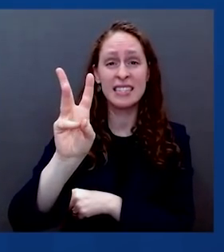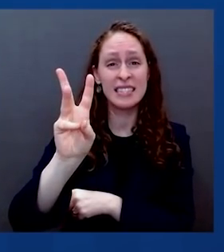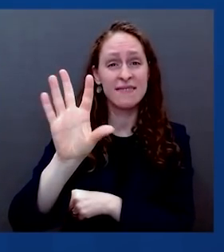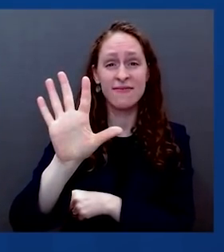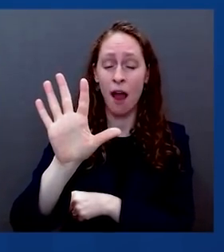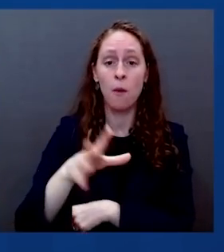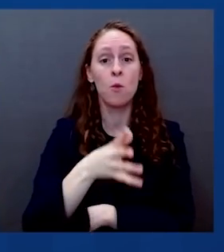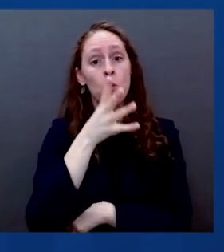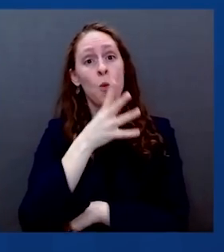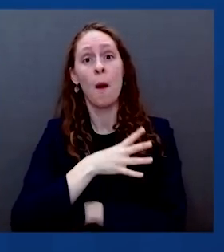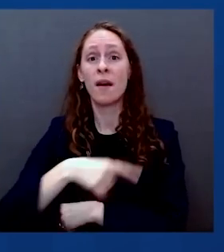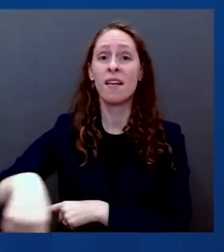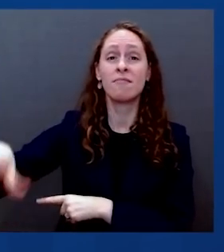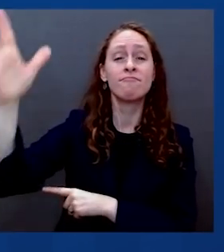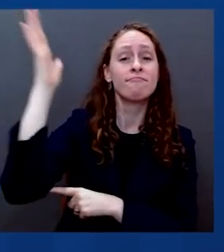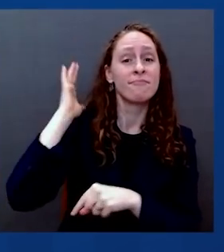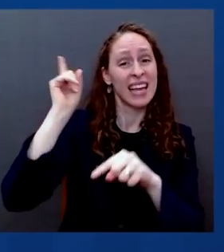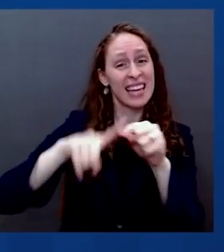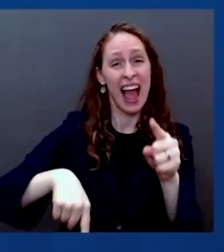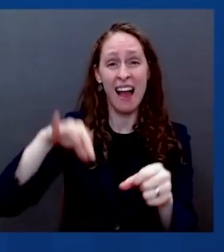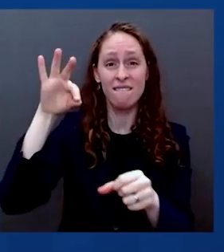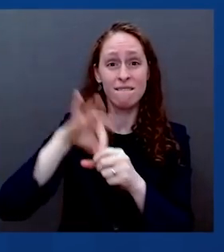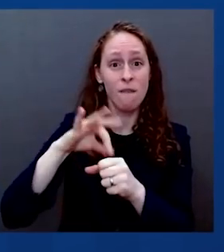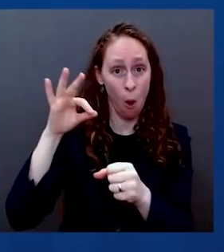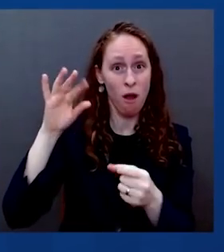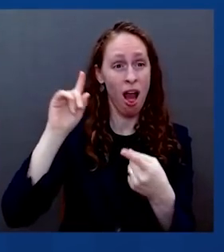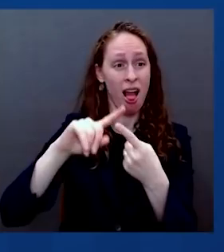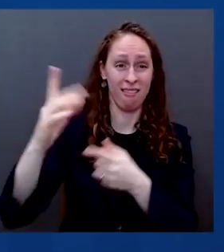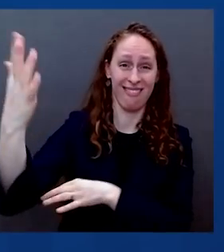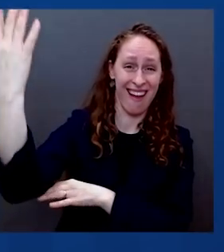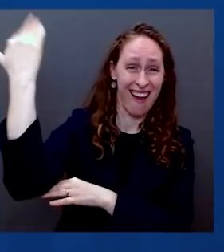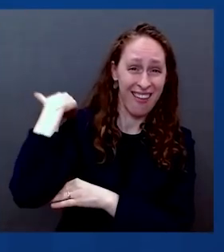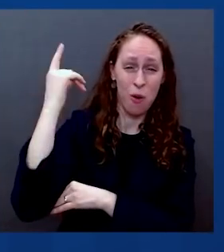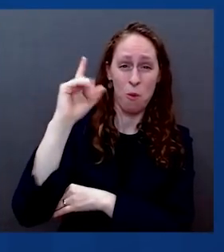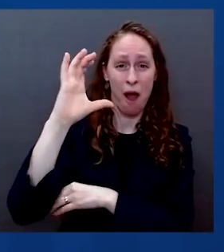The United States Supreme Court, in recent years, has weakened the Voting Rights Act.